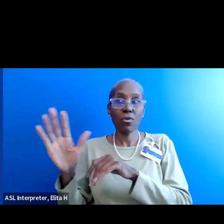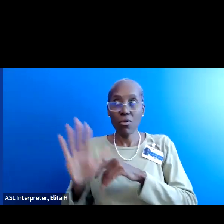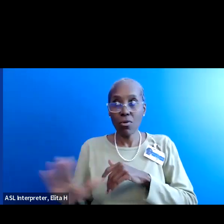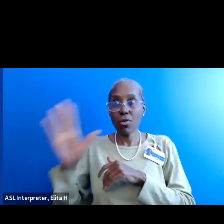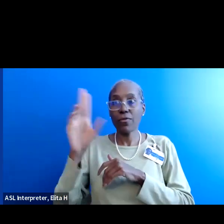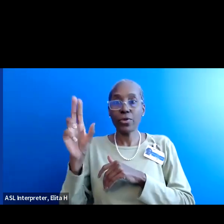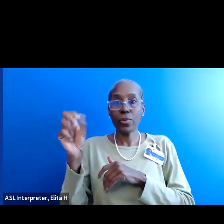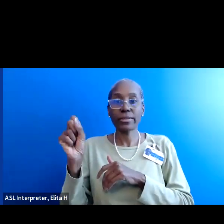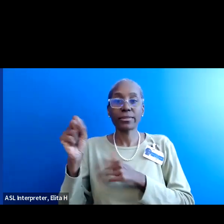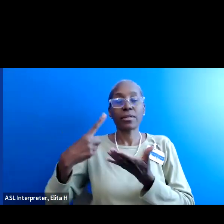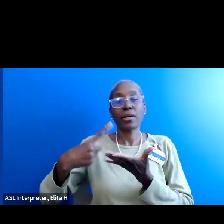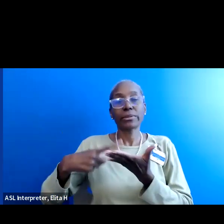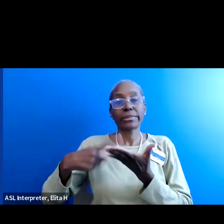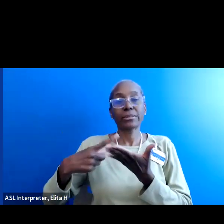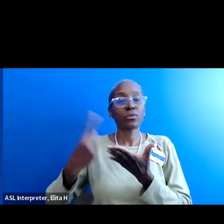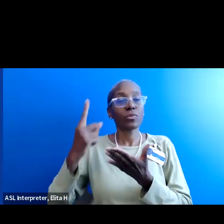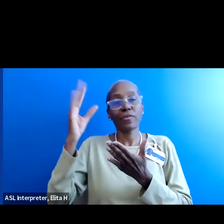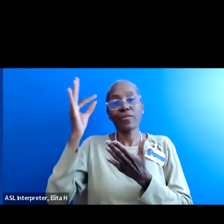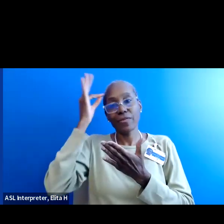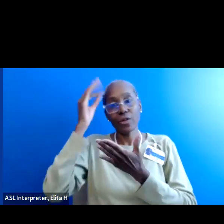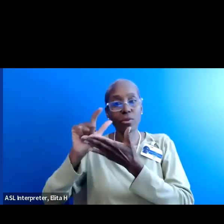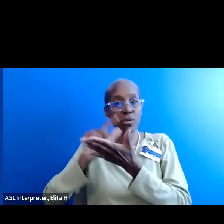I'm only going to refer to federal laws and regulations that are